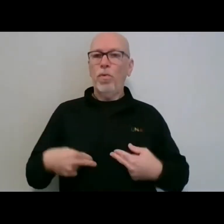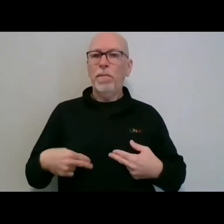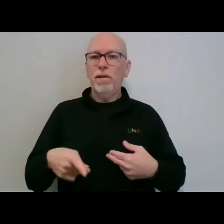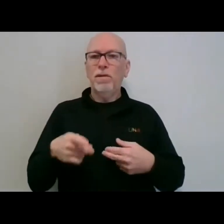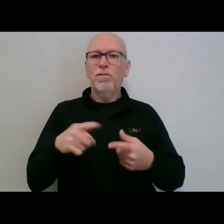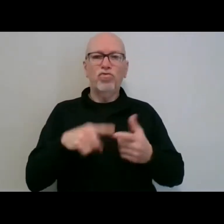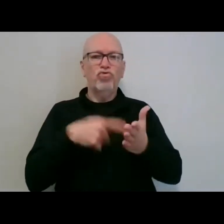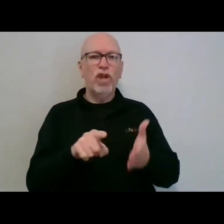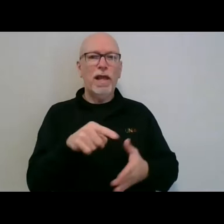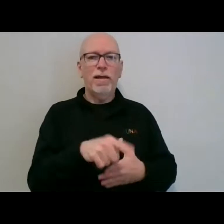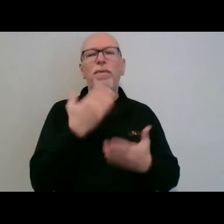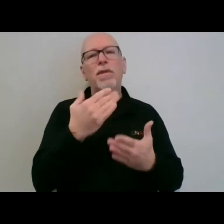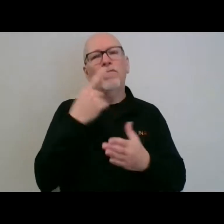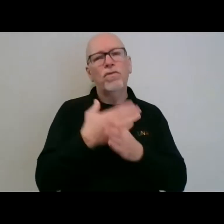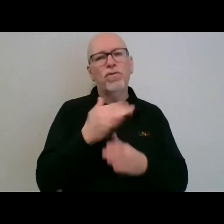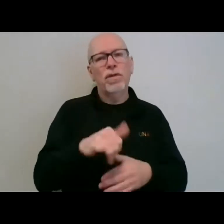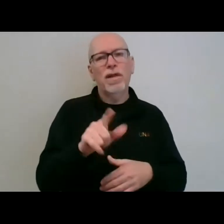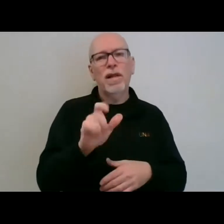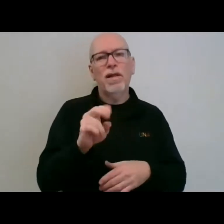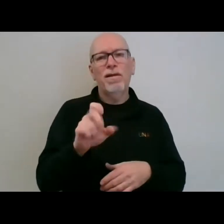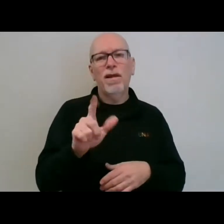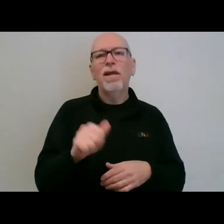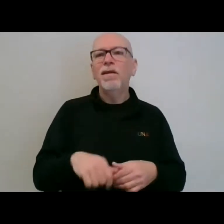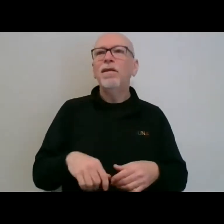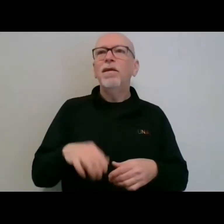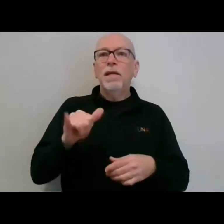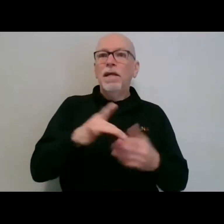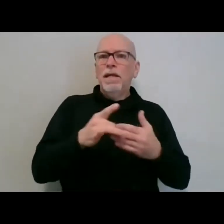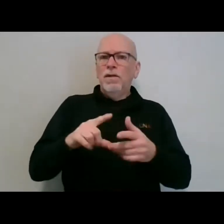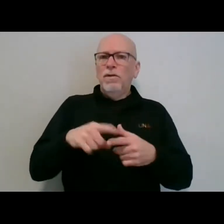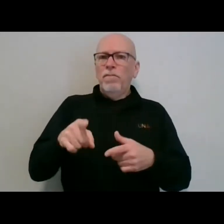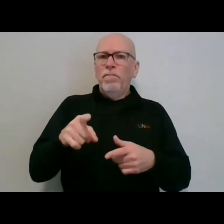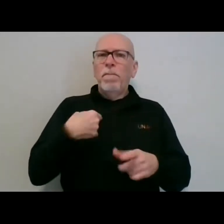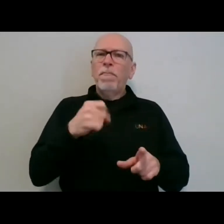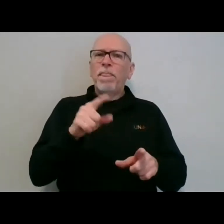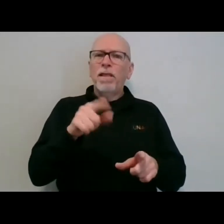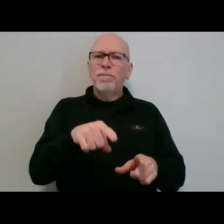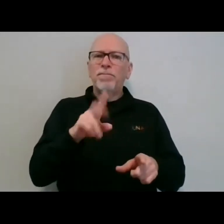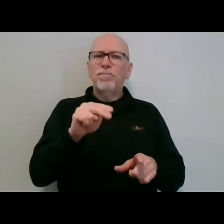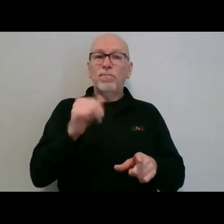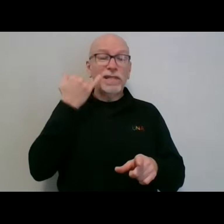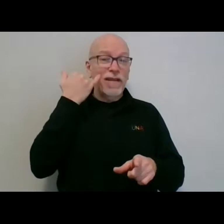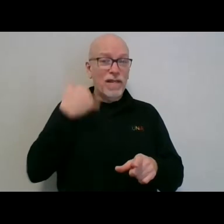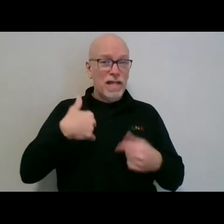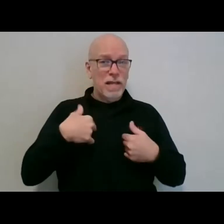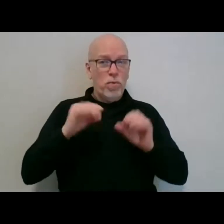So thank you for sharing that Leonela. That kind of leads me to ask you too Una, if I am an organization that is utilizing